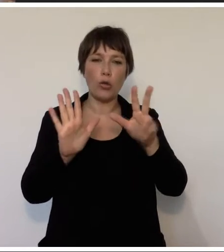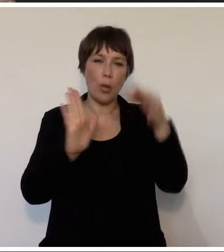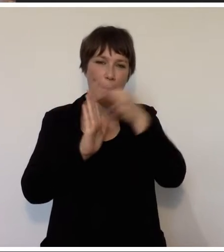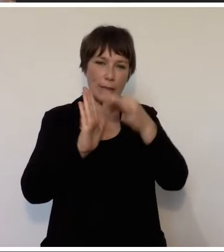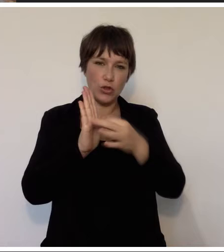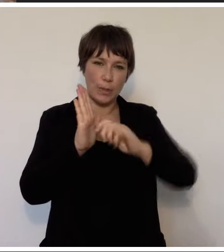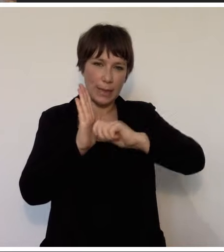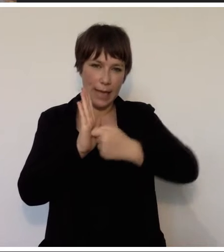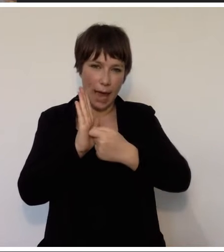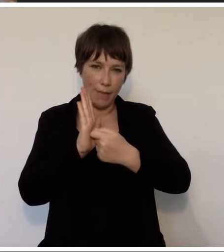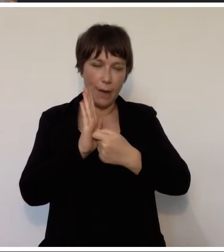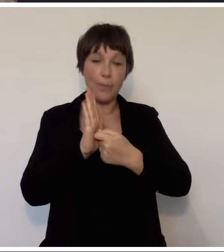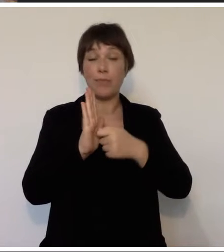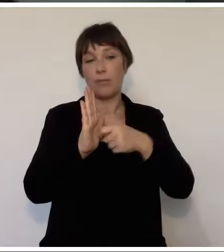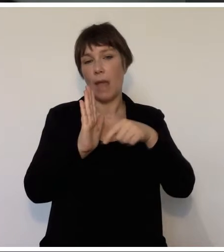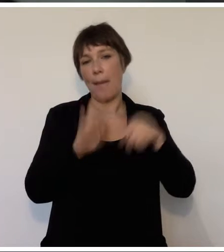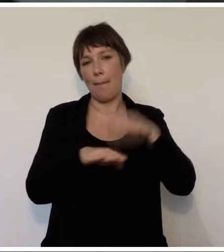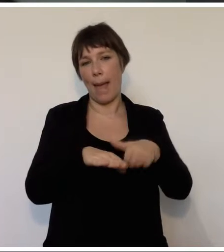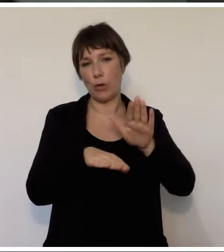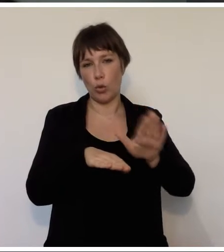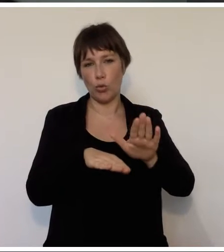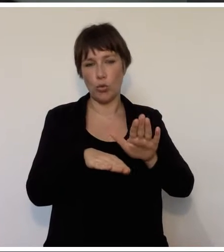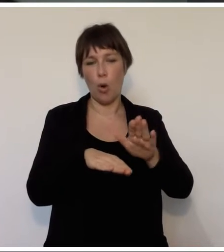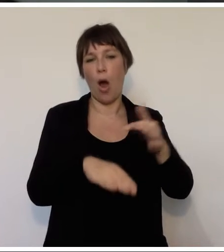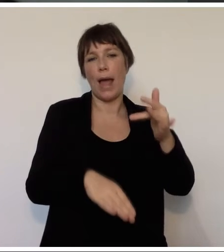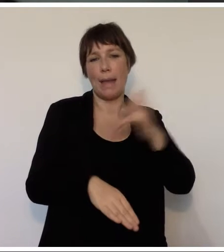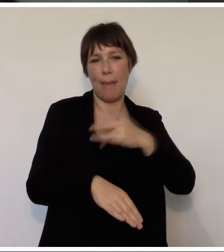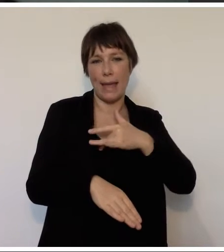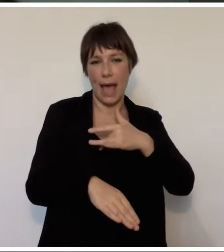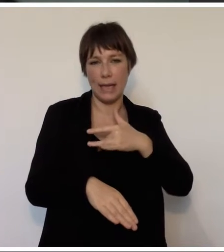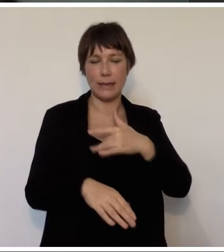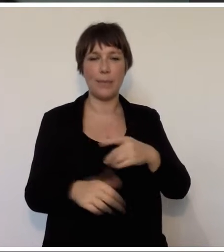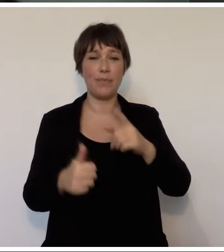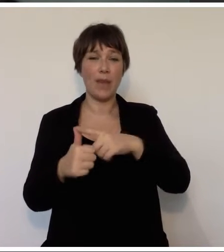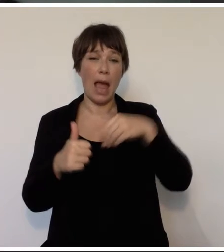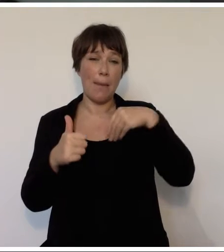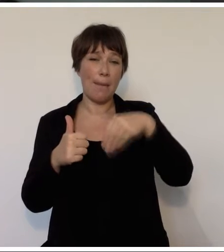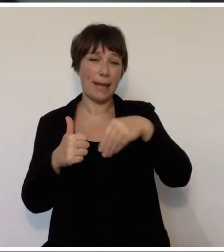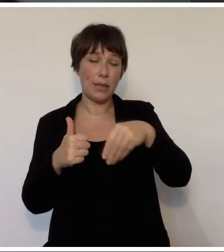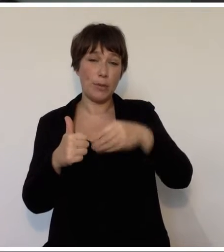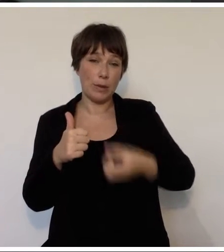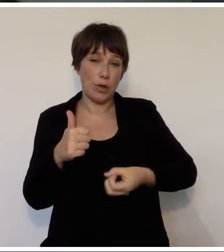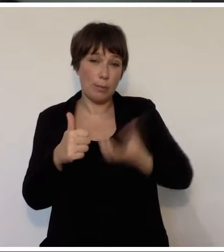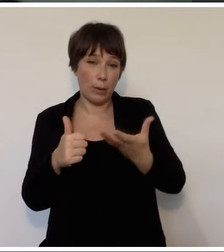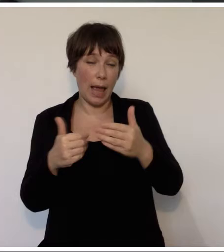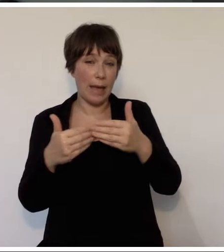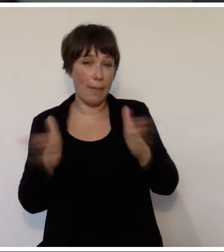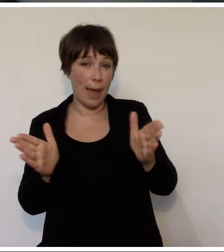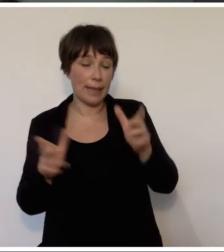the main element of this experimentation was to observe the factors that make a collective